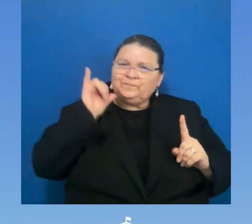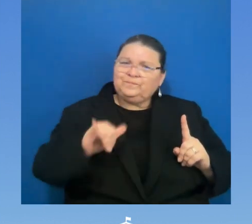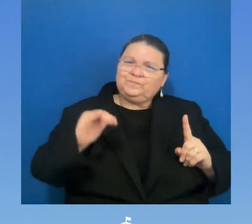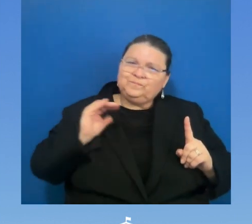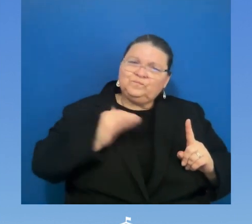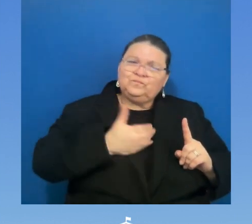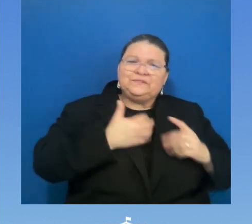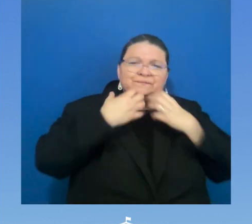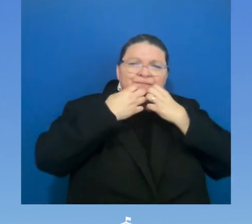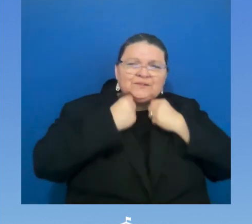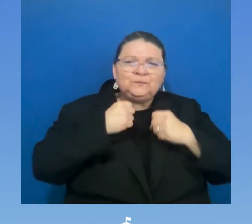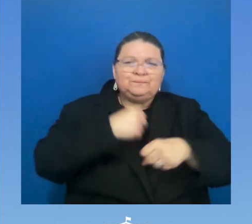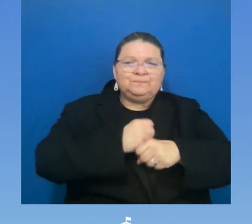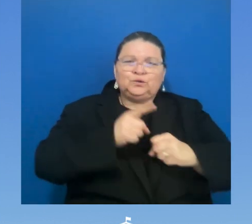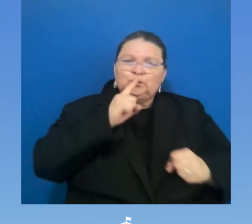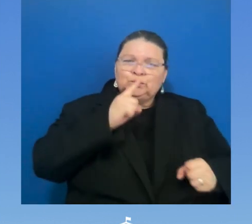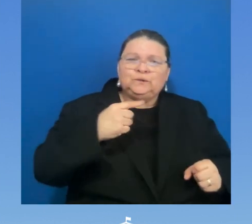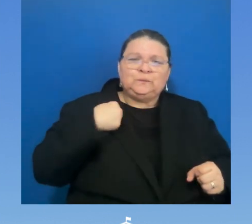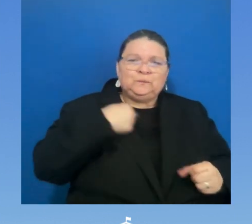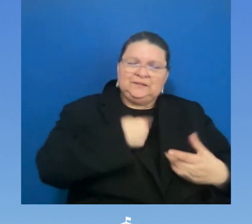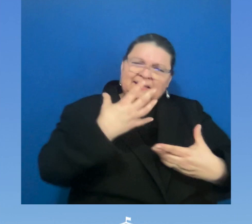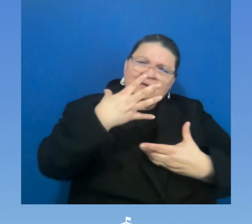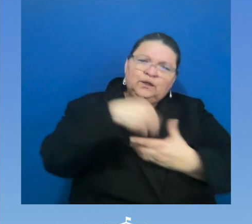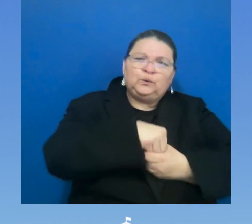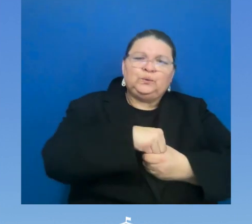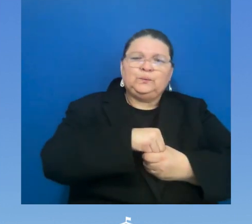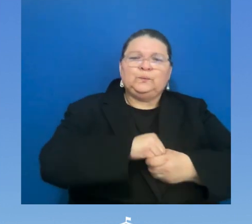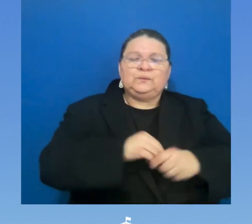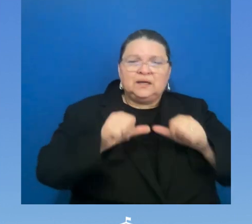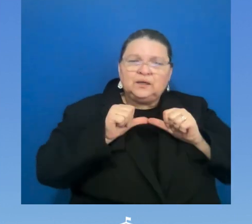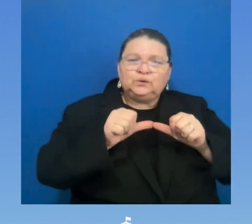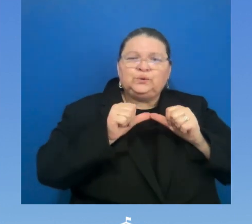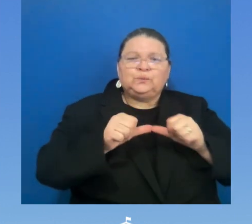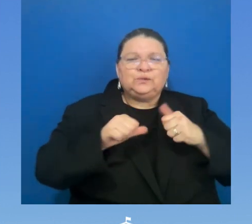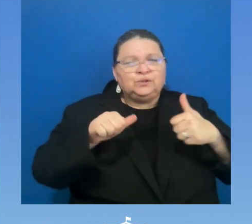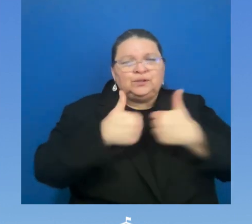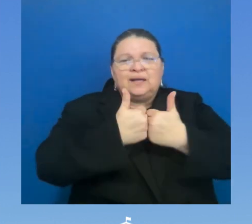to be relevant with the changing culture and the changing values of America